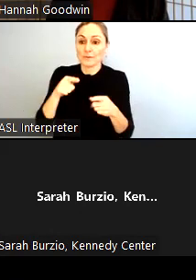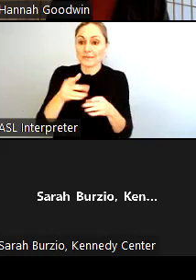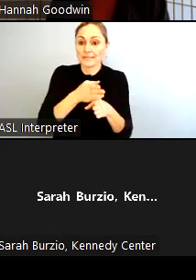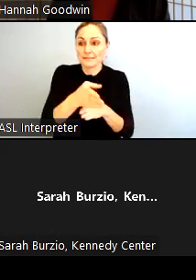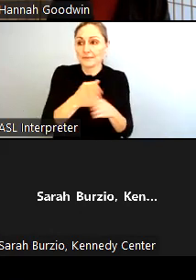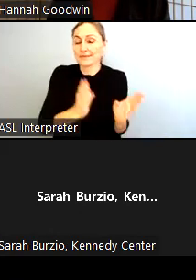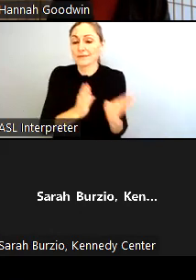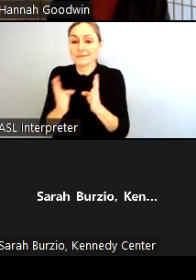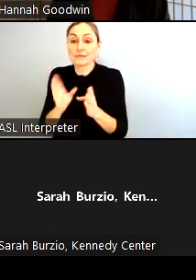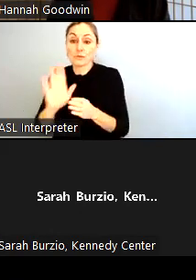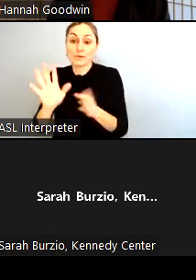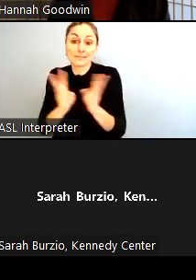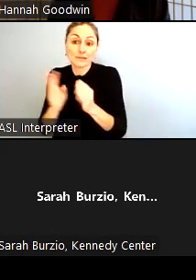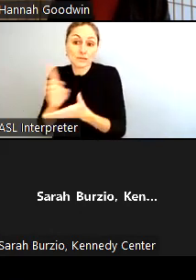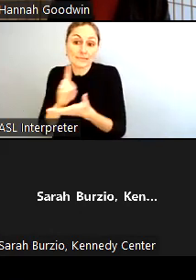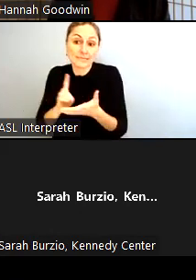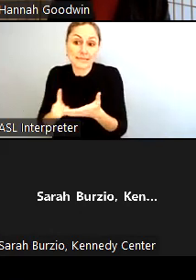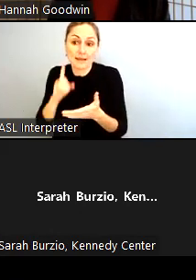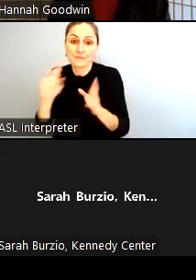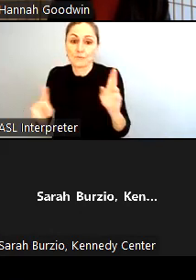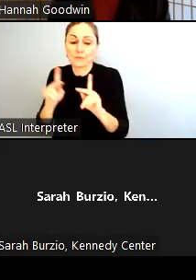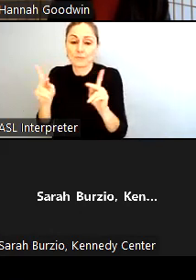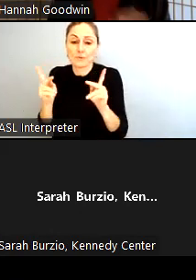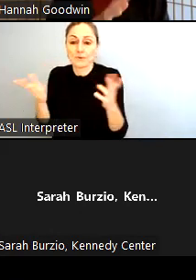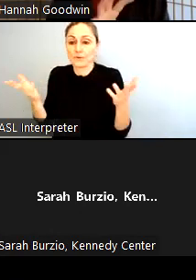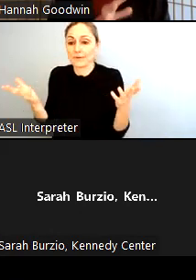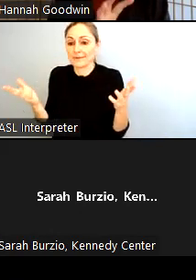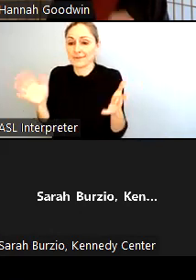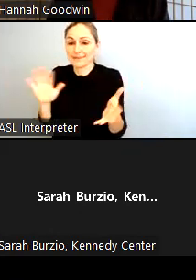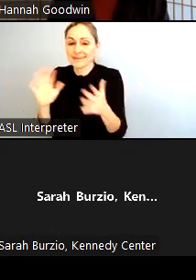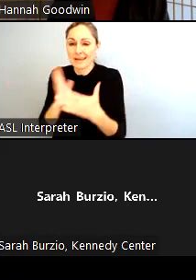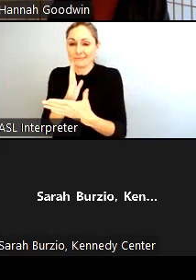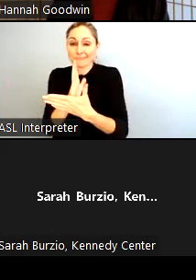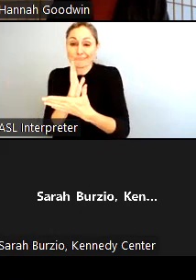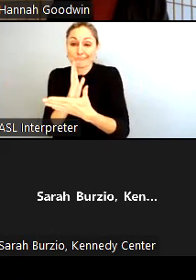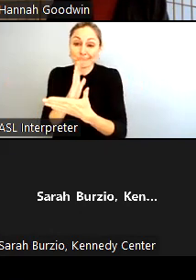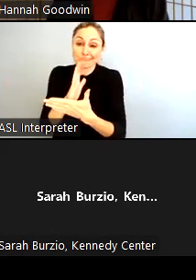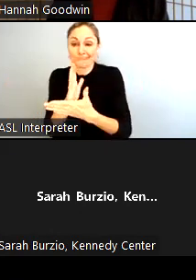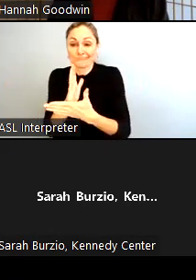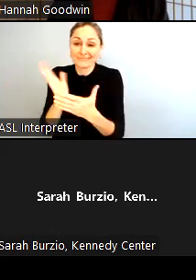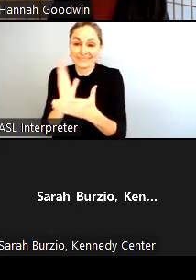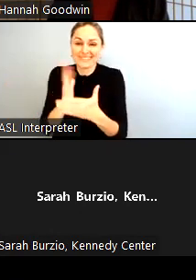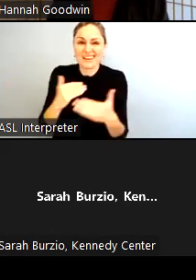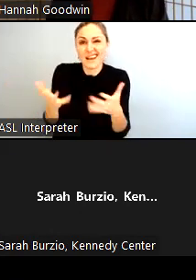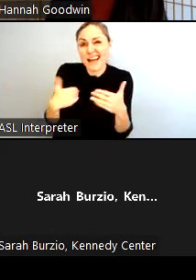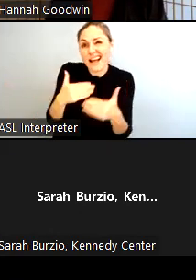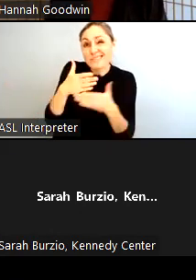Is it designed for people who are in kind of an intermediate place where they have some experience,